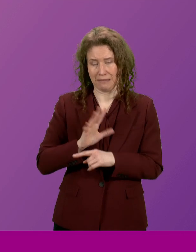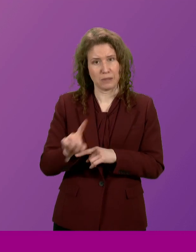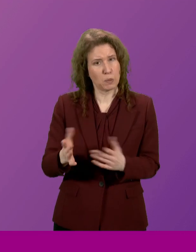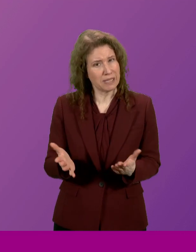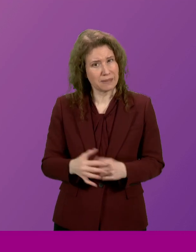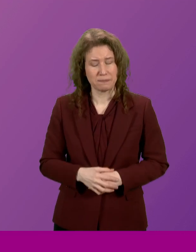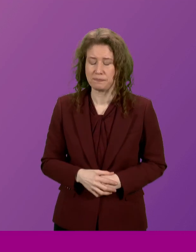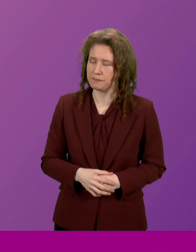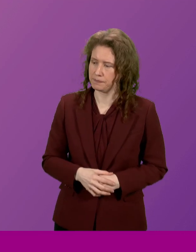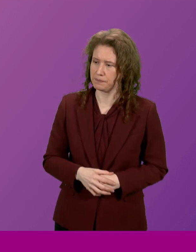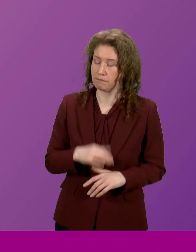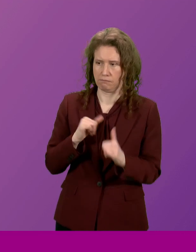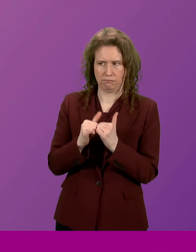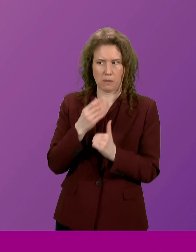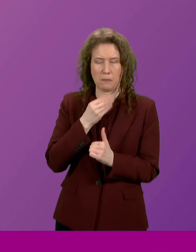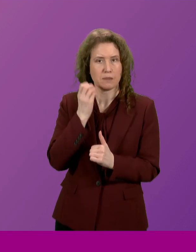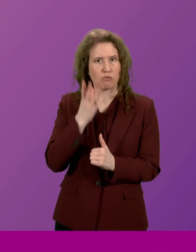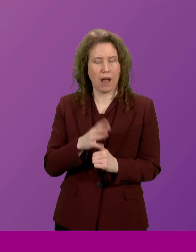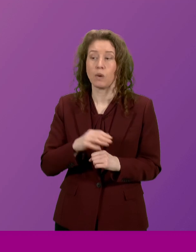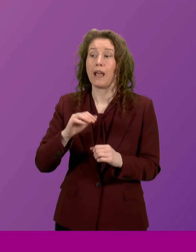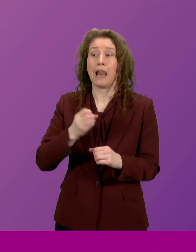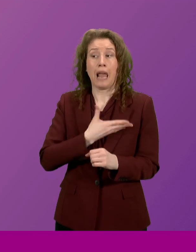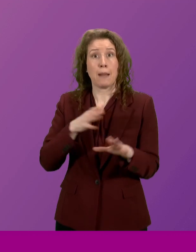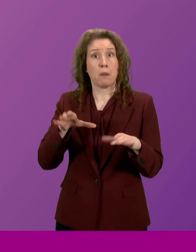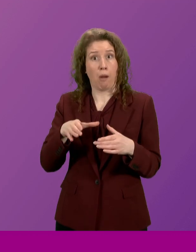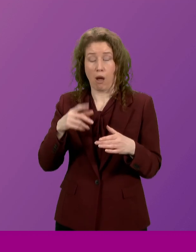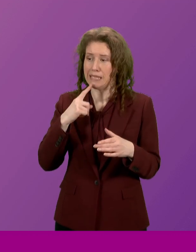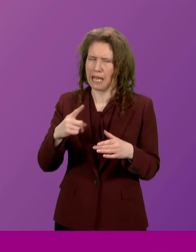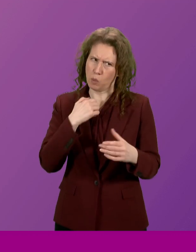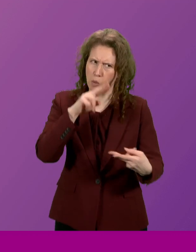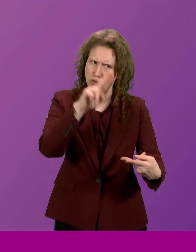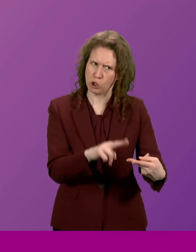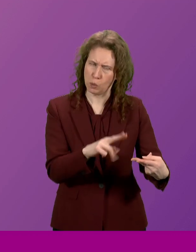I agree with Mr Brown. The Labour Party promised a reduction of £300 in energy